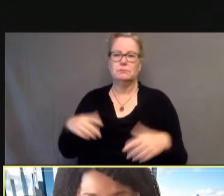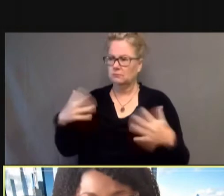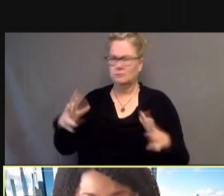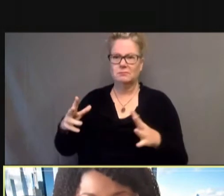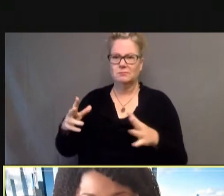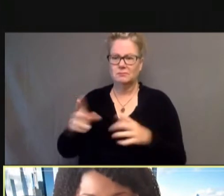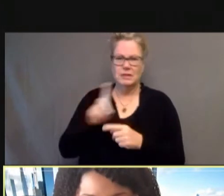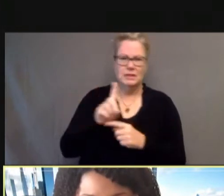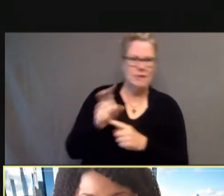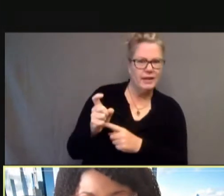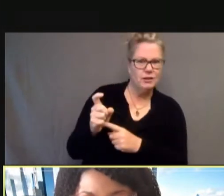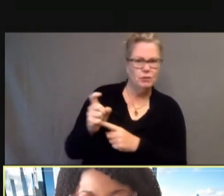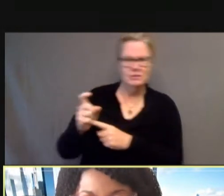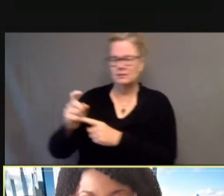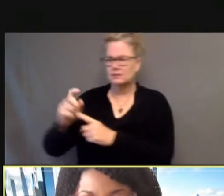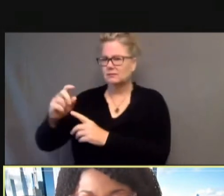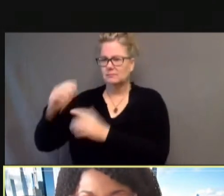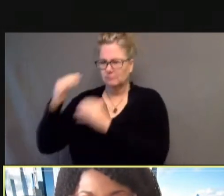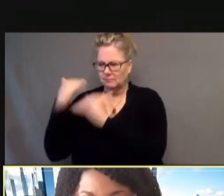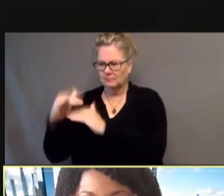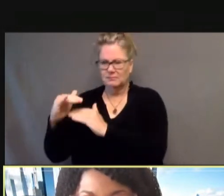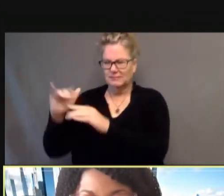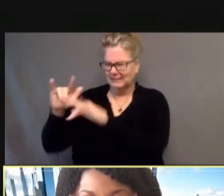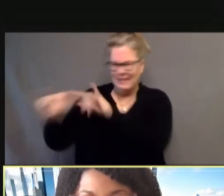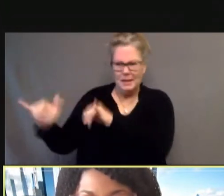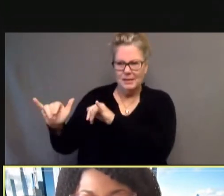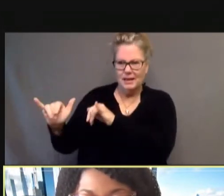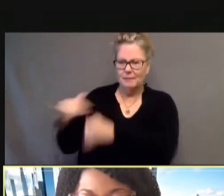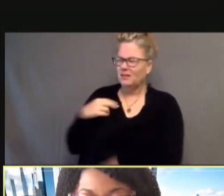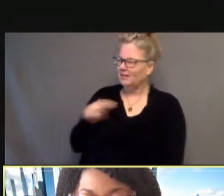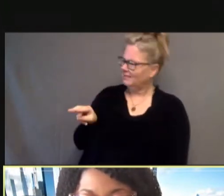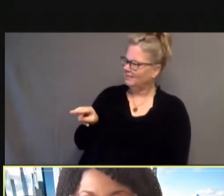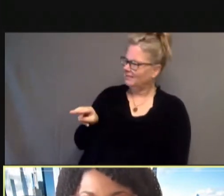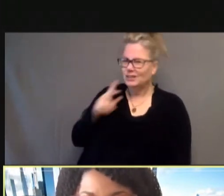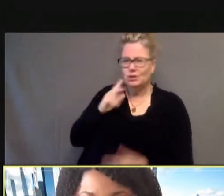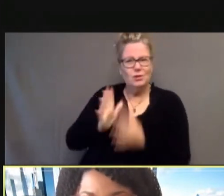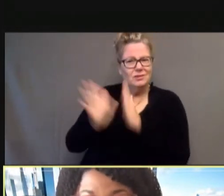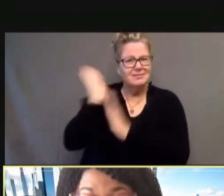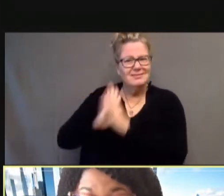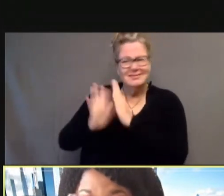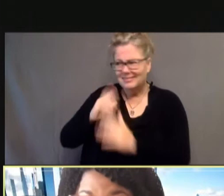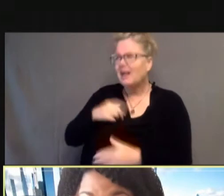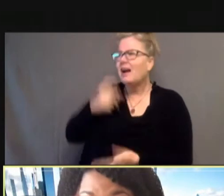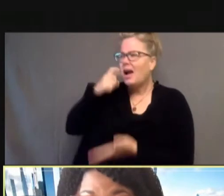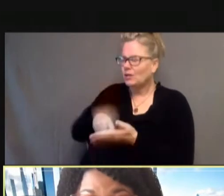very early age how important it was for a student like that, a child like that, to have